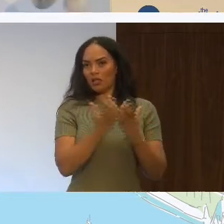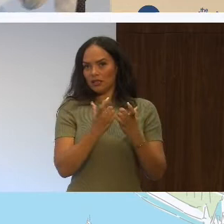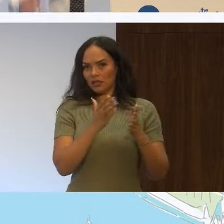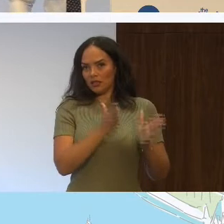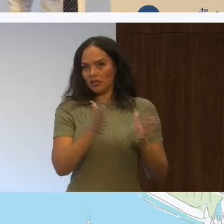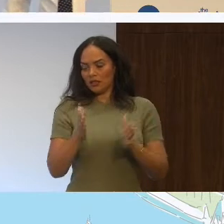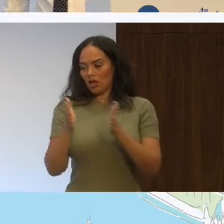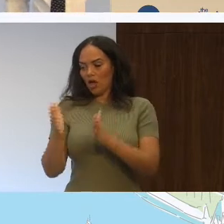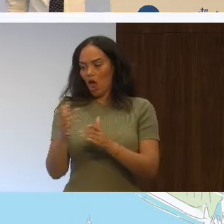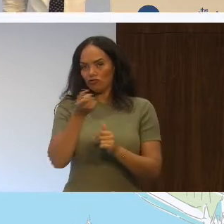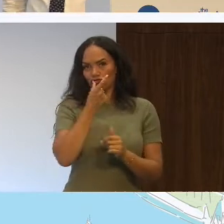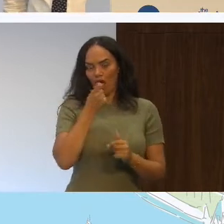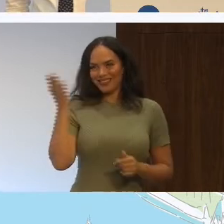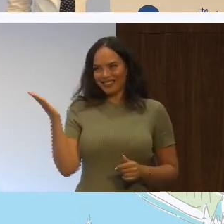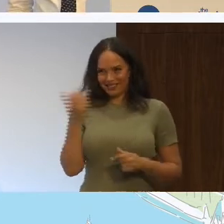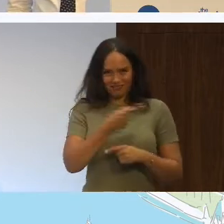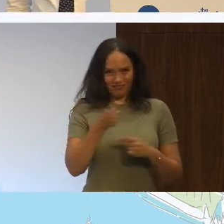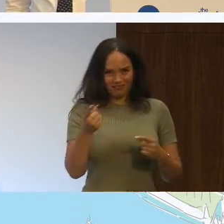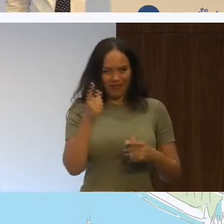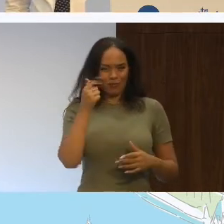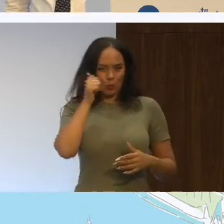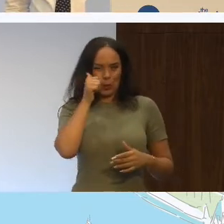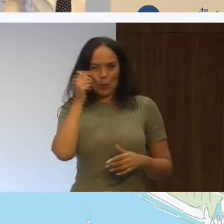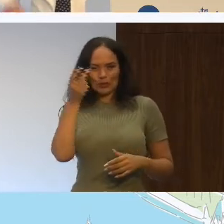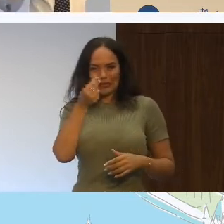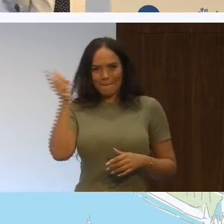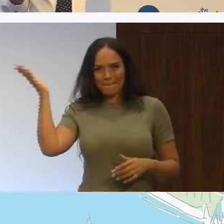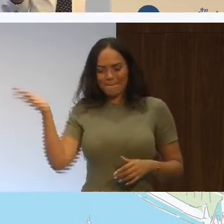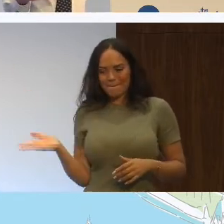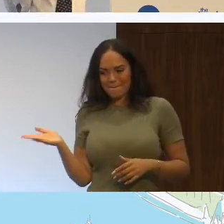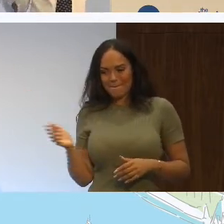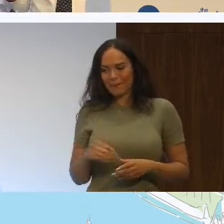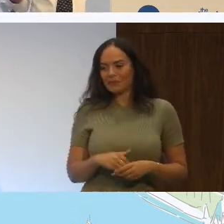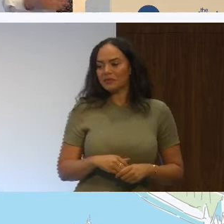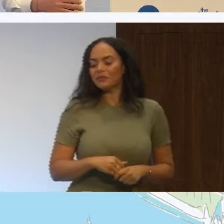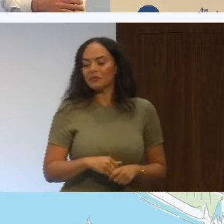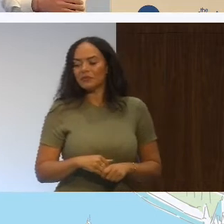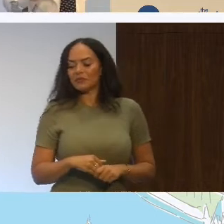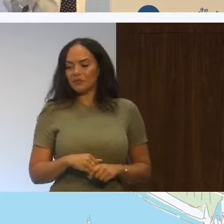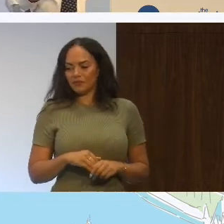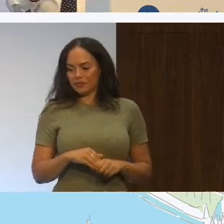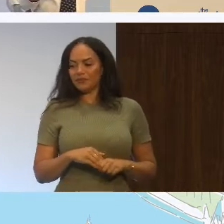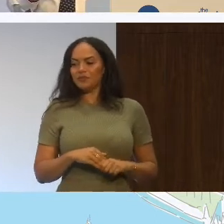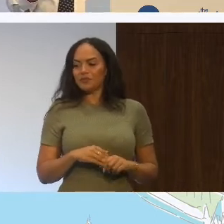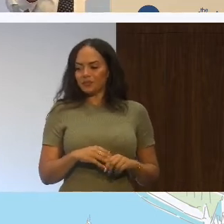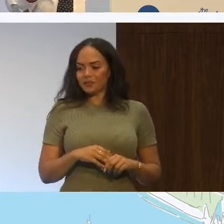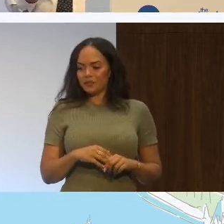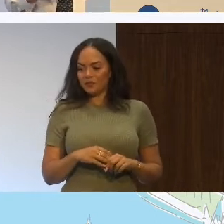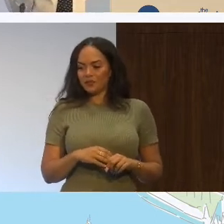You'll be familiar with a lot of these and so this anticonvulsants anti-epileptic medication topiramate we use quite a lot valproate